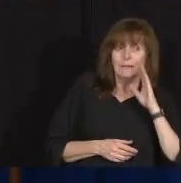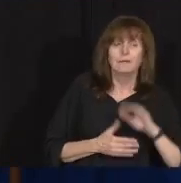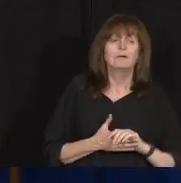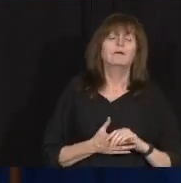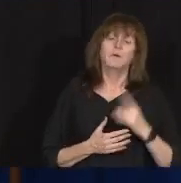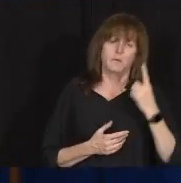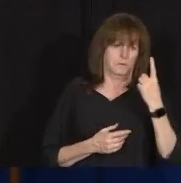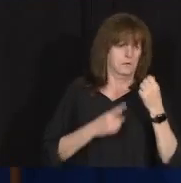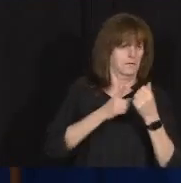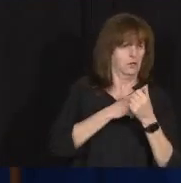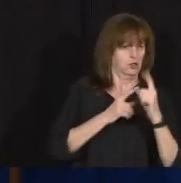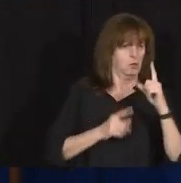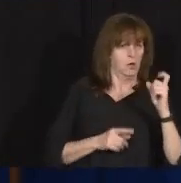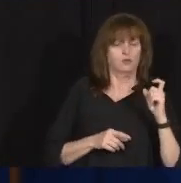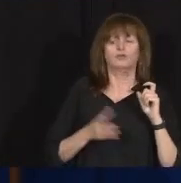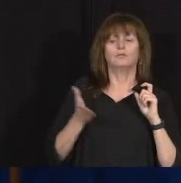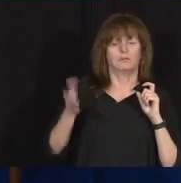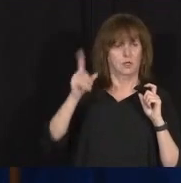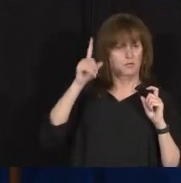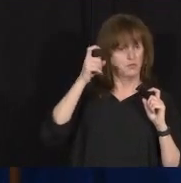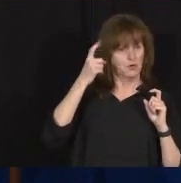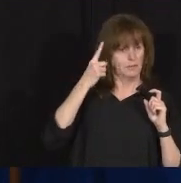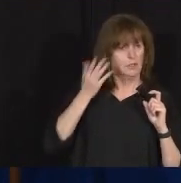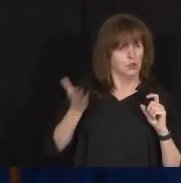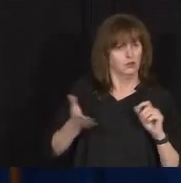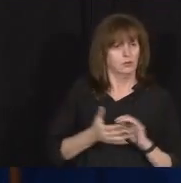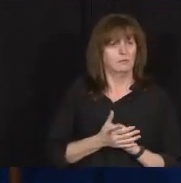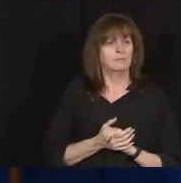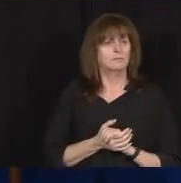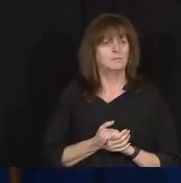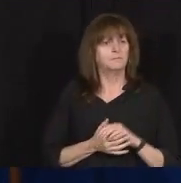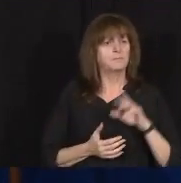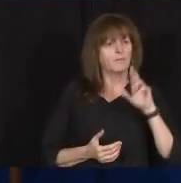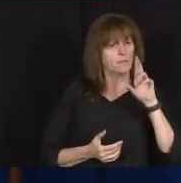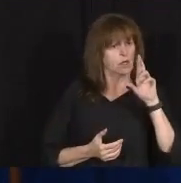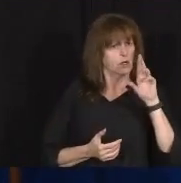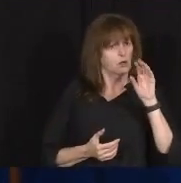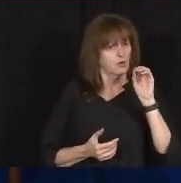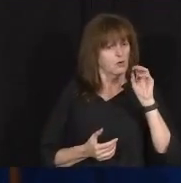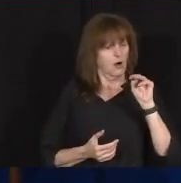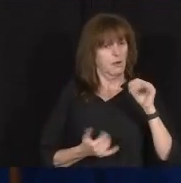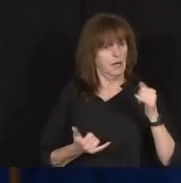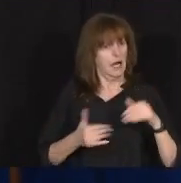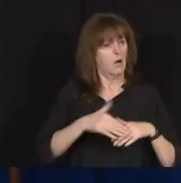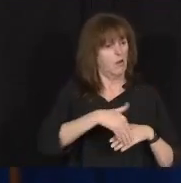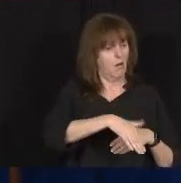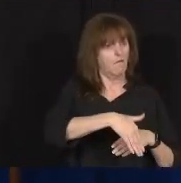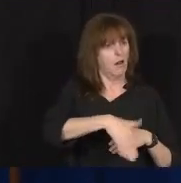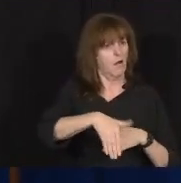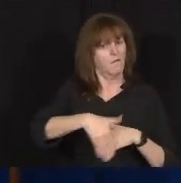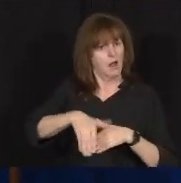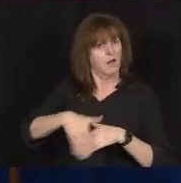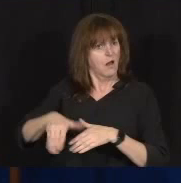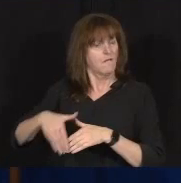layoffs a nd staff are taking 20 percent pay cut.